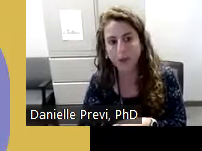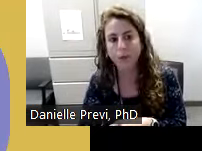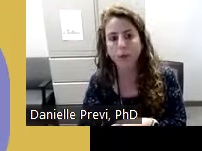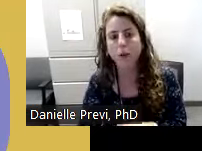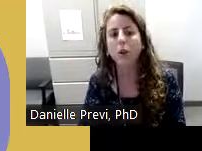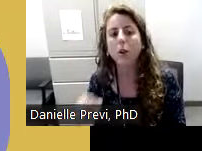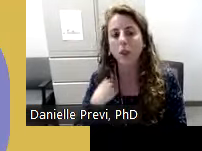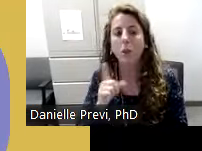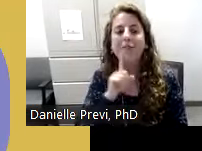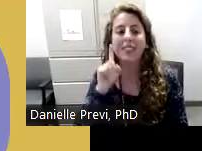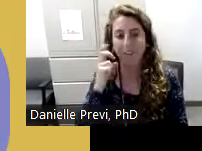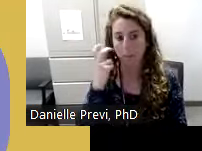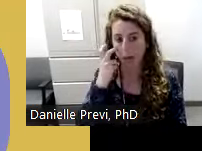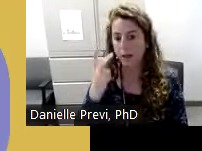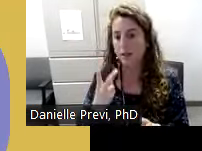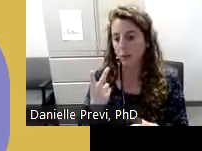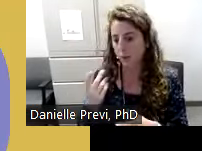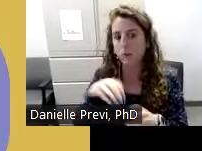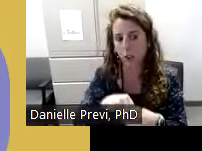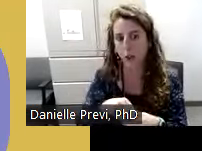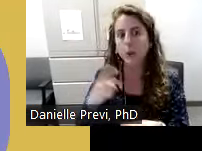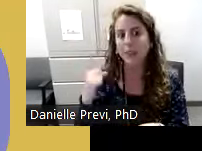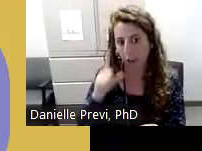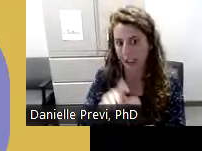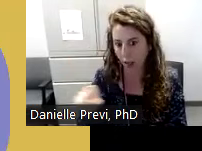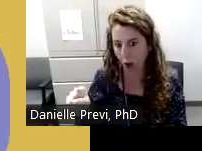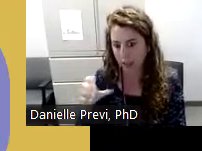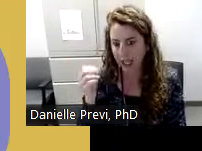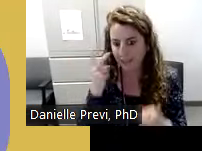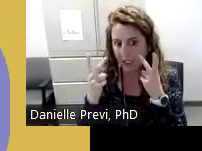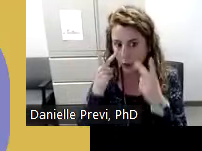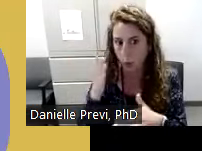or they may use two modalities- spoken English and sign. Then we have the deaf-blind community,